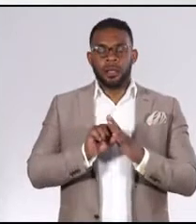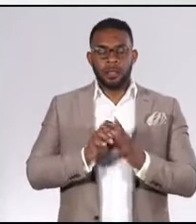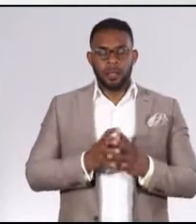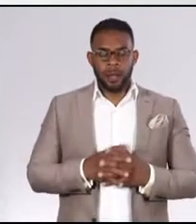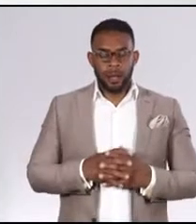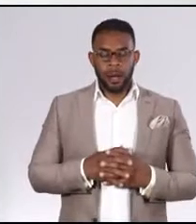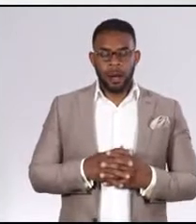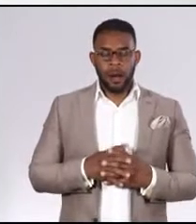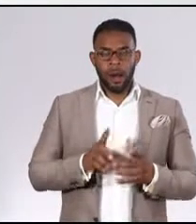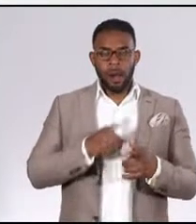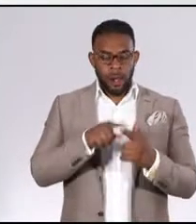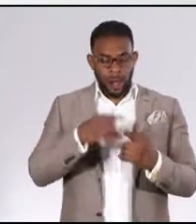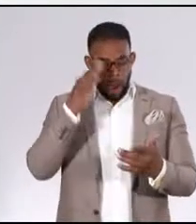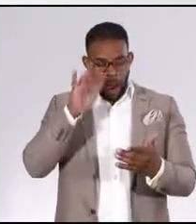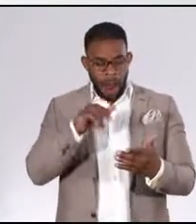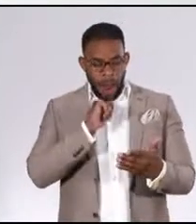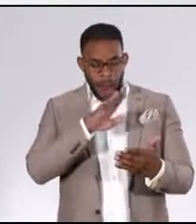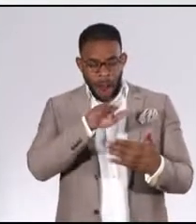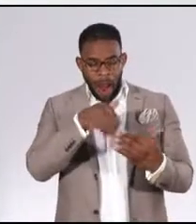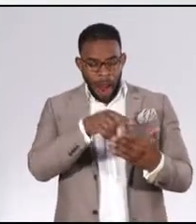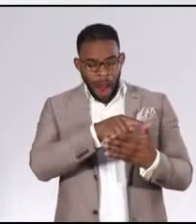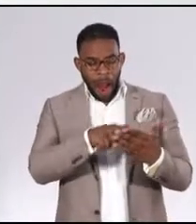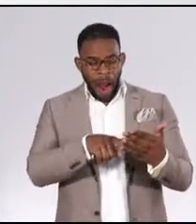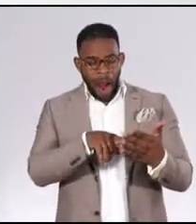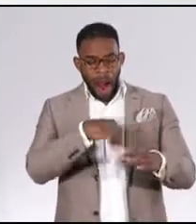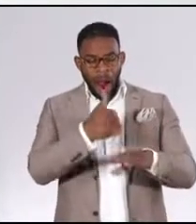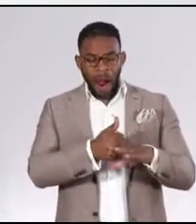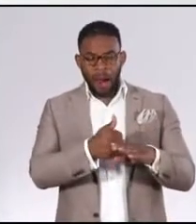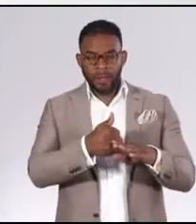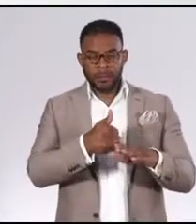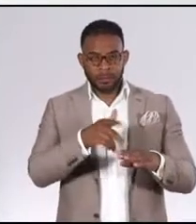And then knowing that not all of the manifestations of of, your hearing loss,